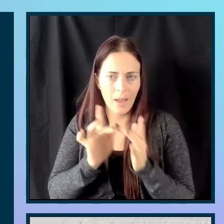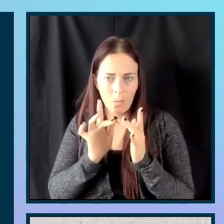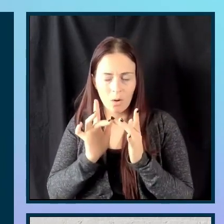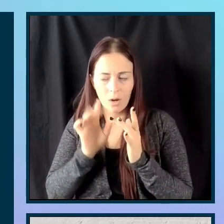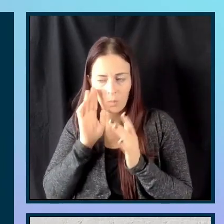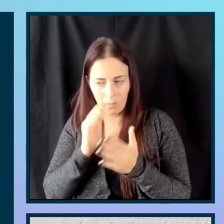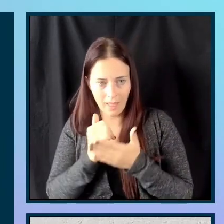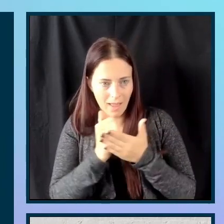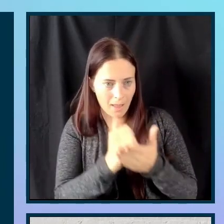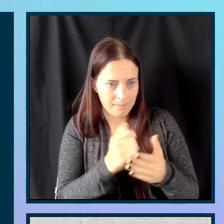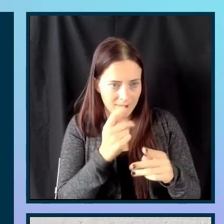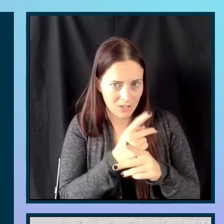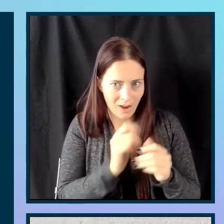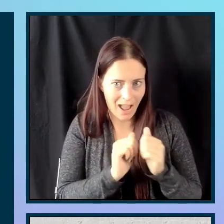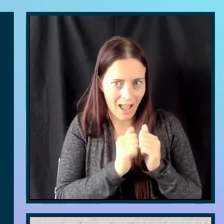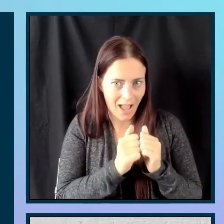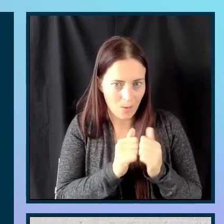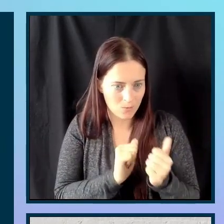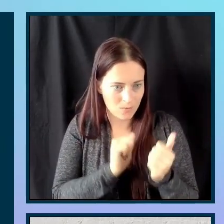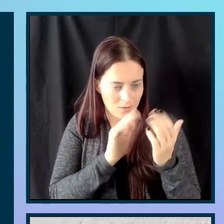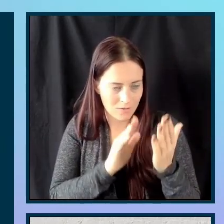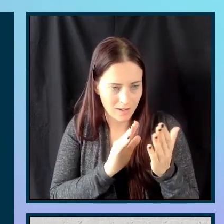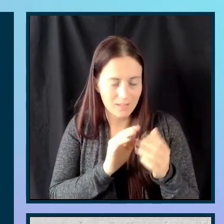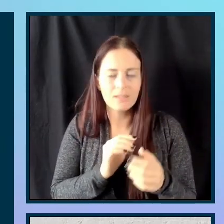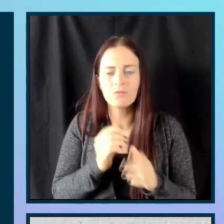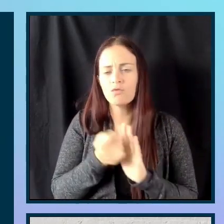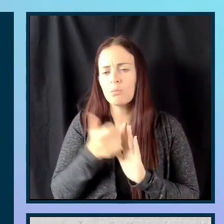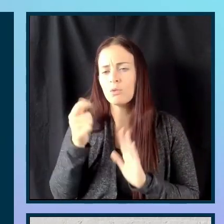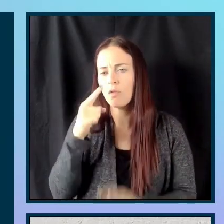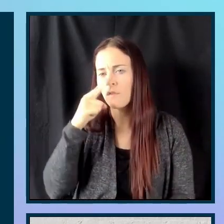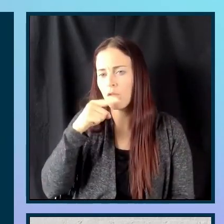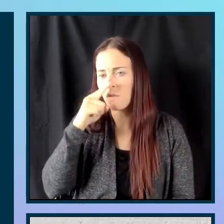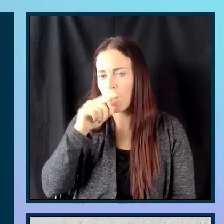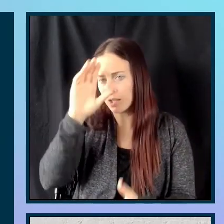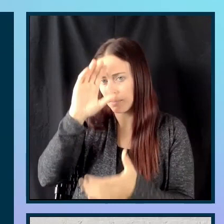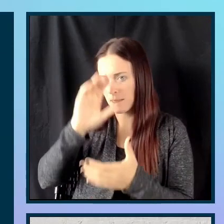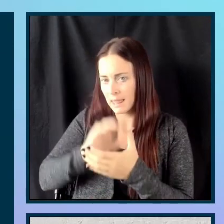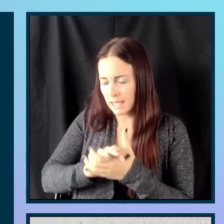and remove false beliefs to speed up your win.